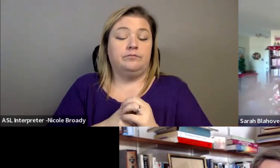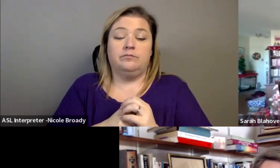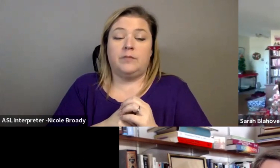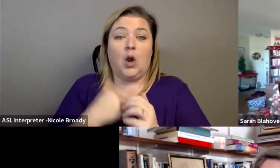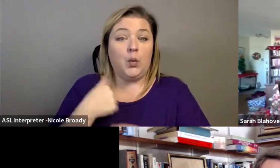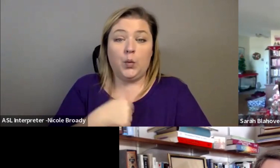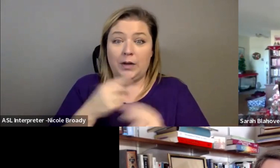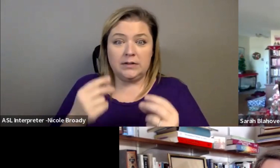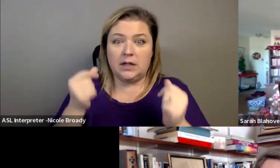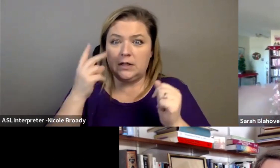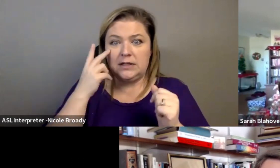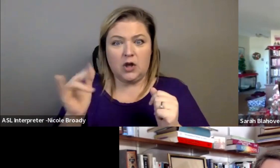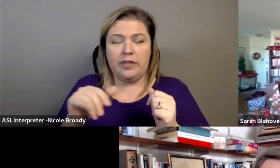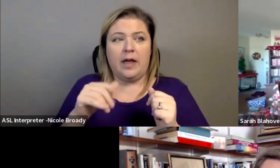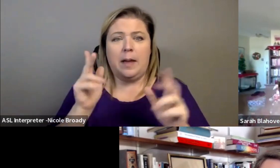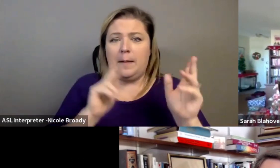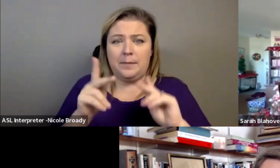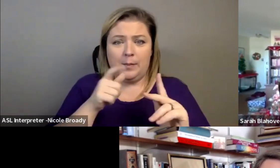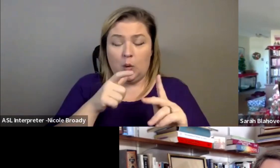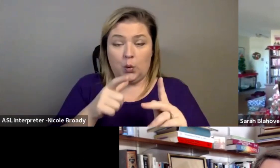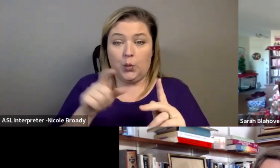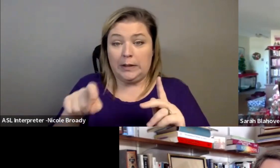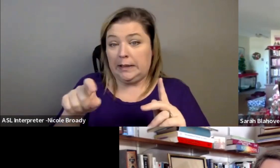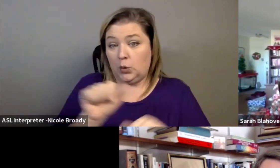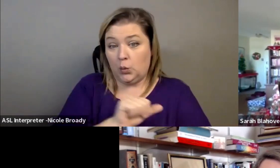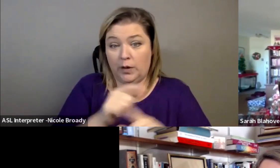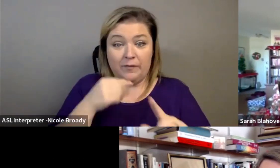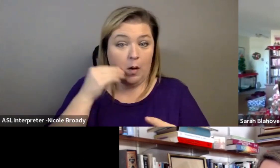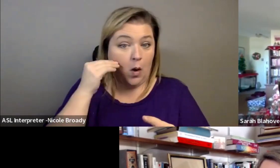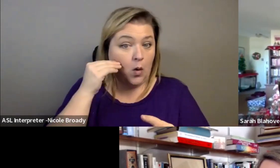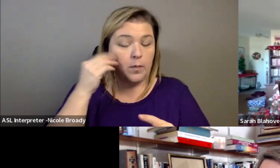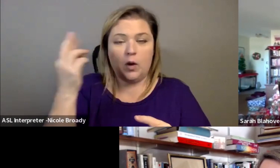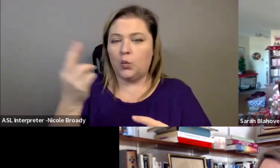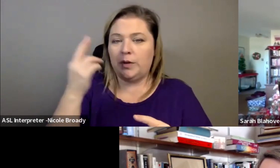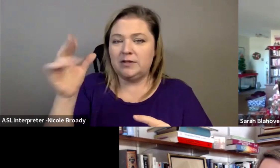suddenly saw that people who needed to work from home for reasons other than the pandemic,